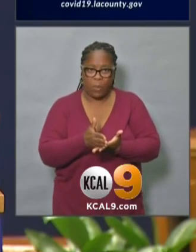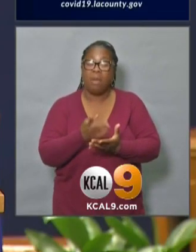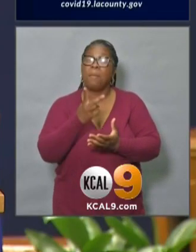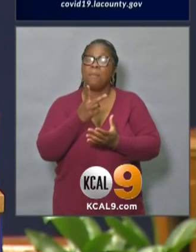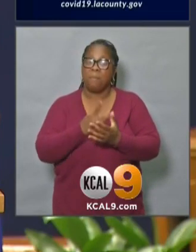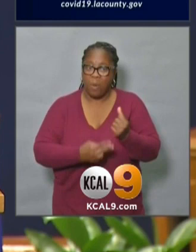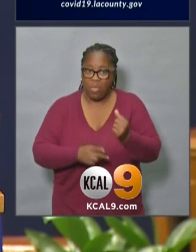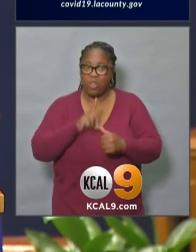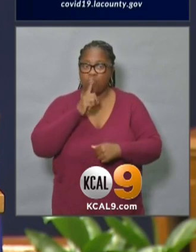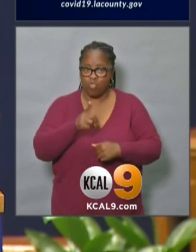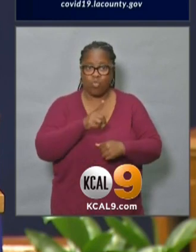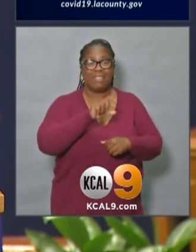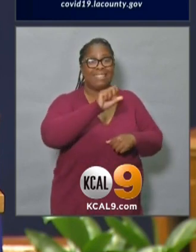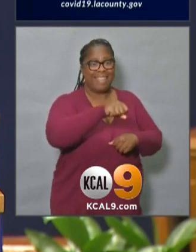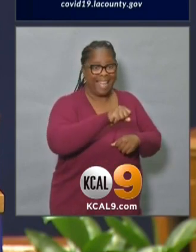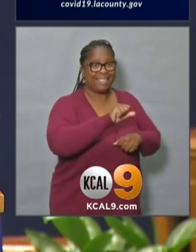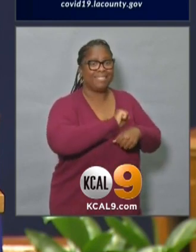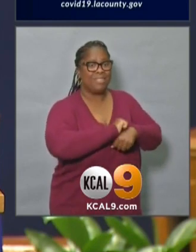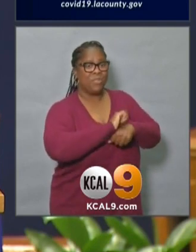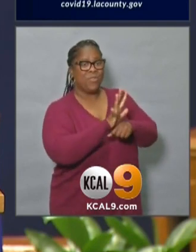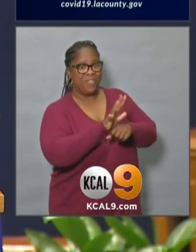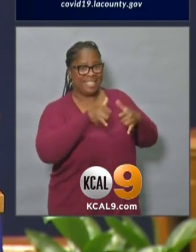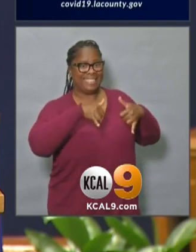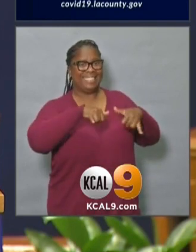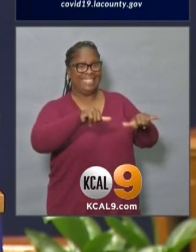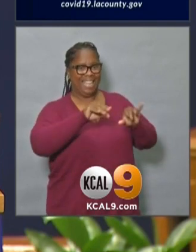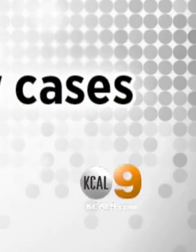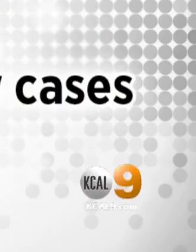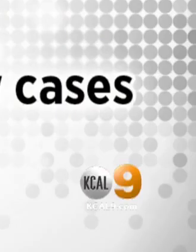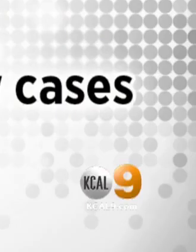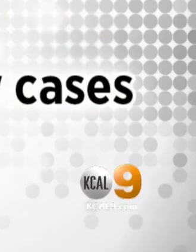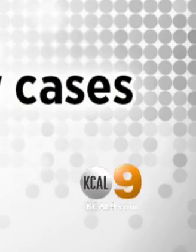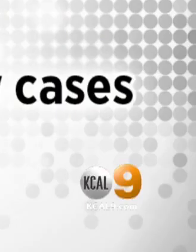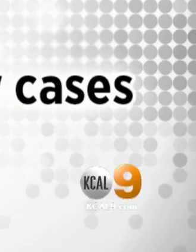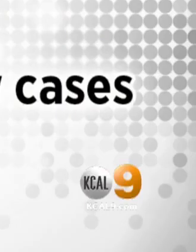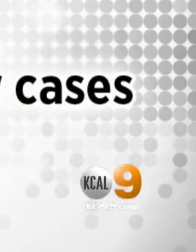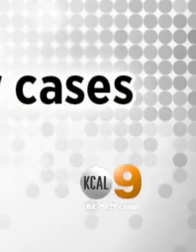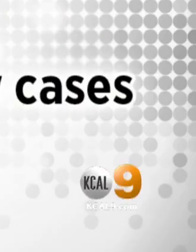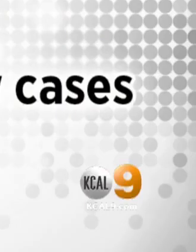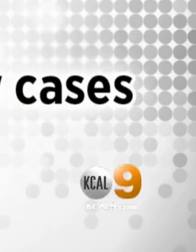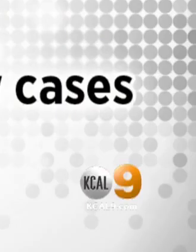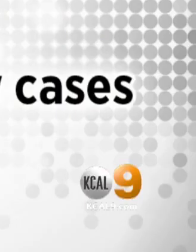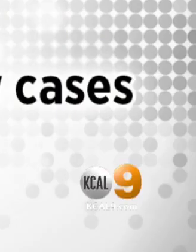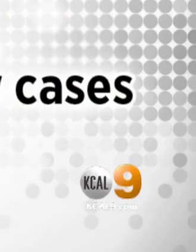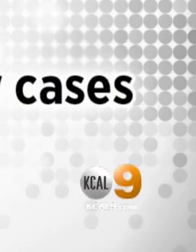MYTH NUMBER ONE INCREASING CASES OF THE TESTING NOT THE SPREAD TRADES THAT THIS IS NOT TRUE BE